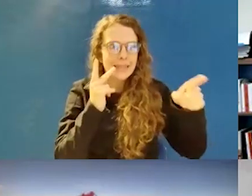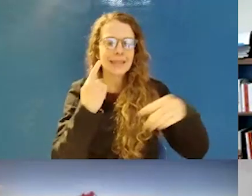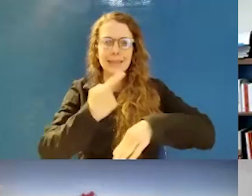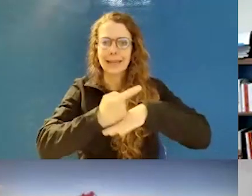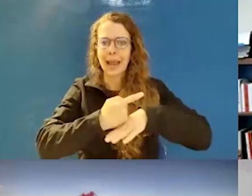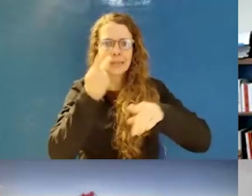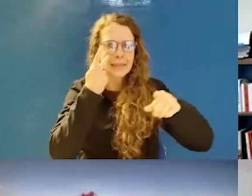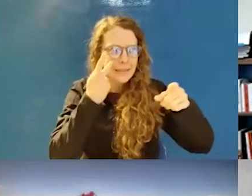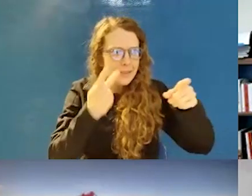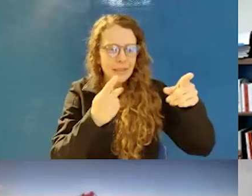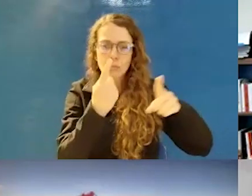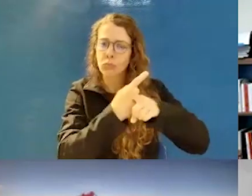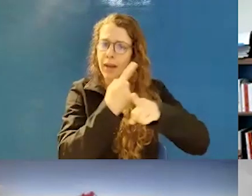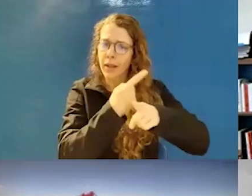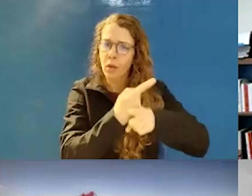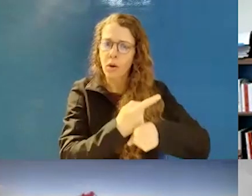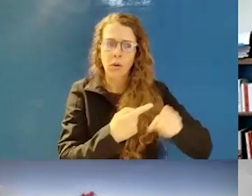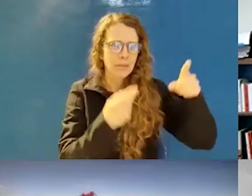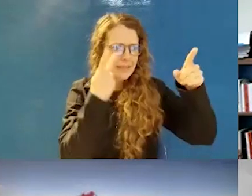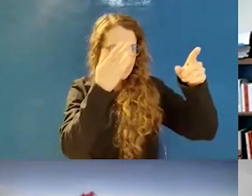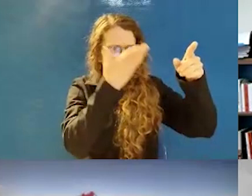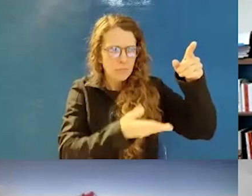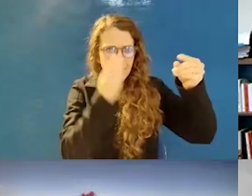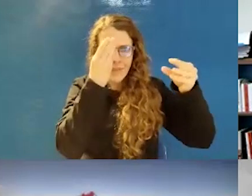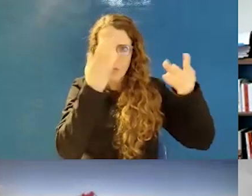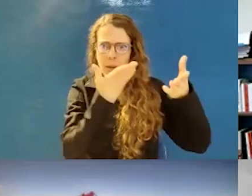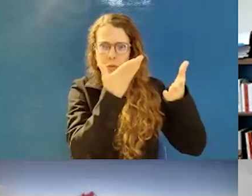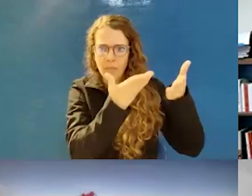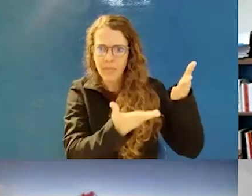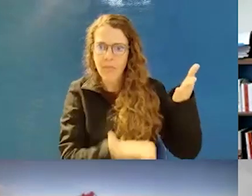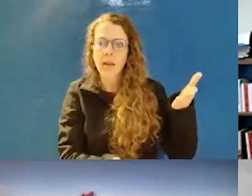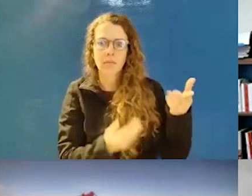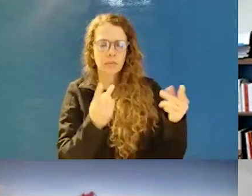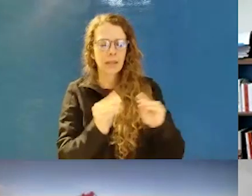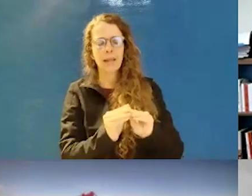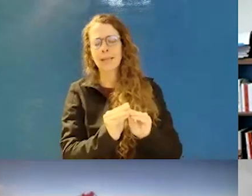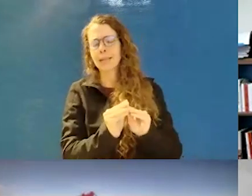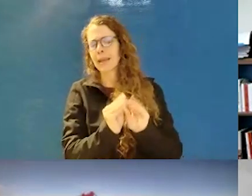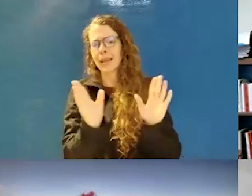So you can see if they're regular. There's a, you know, information in there that's, you know, clearly like, you know,